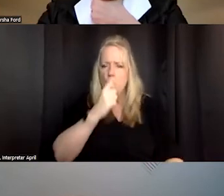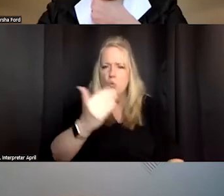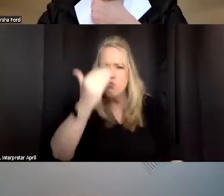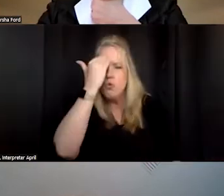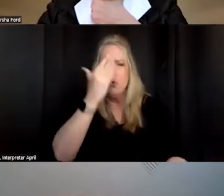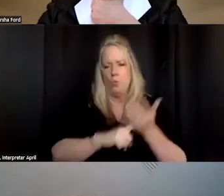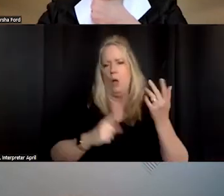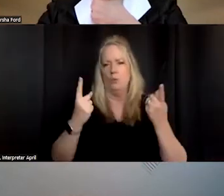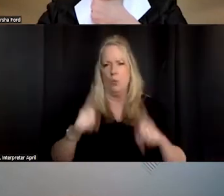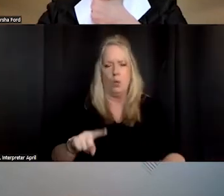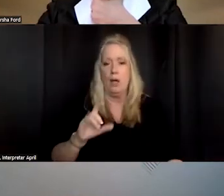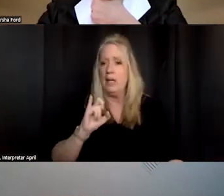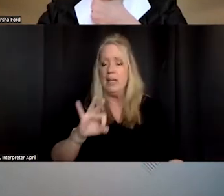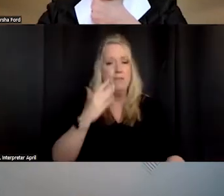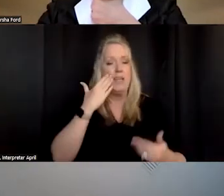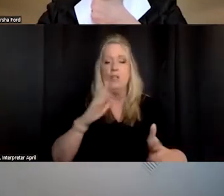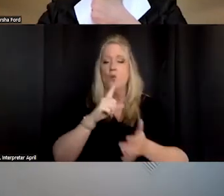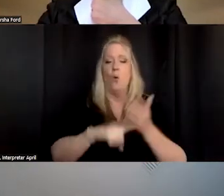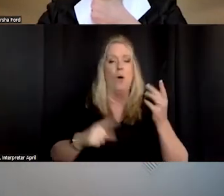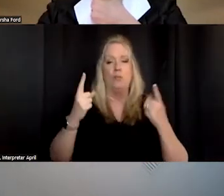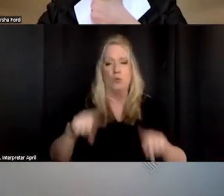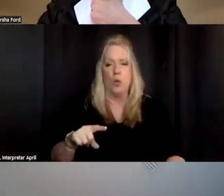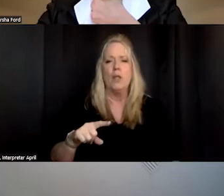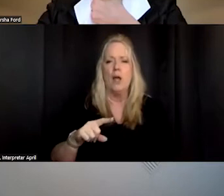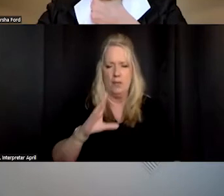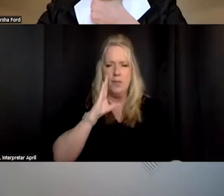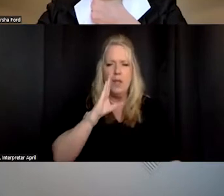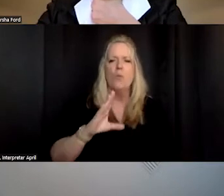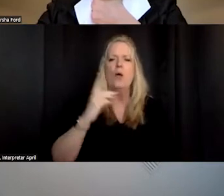ON. AND IF THEY DIDN'T KNOW WHAT WAS GOING ON. THEY WOULD ALWAYS, SEND YOU TO THE NEXT PERSON.